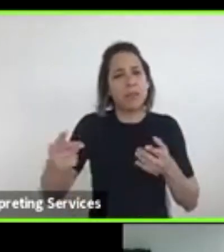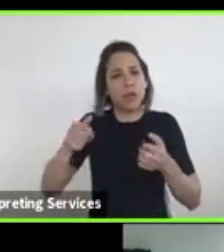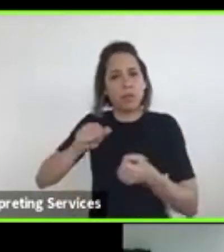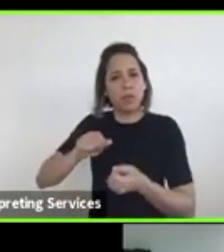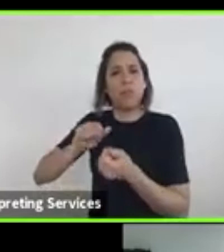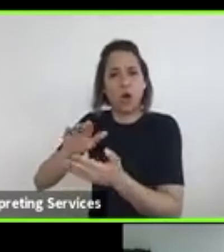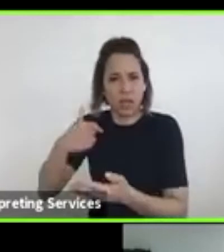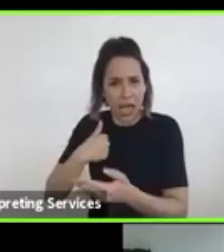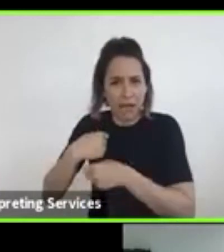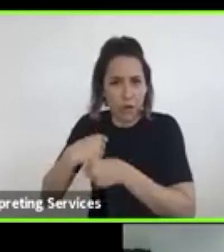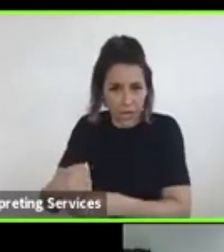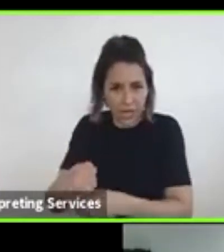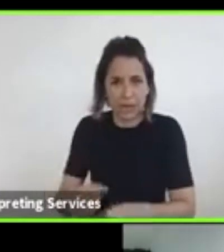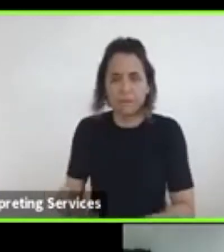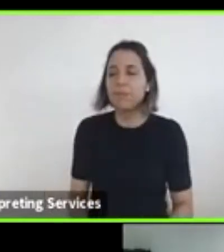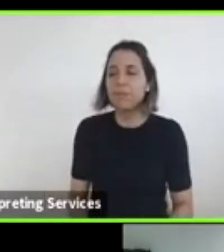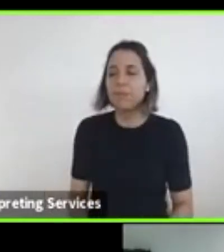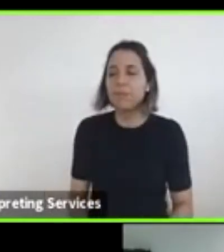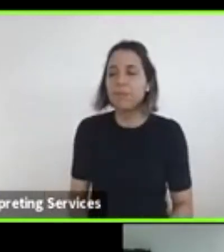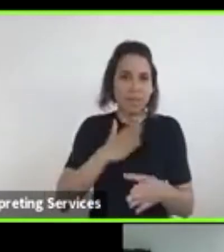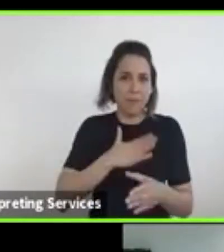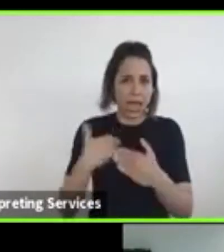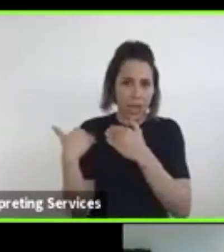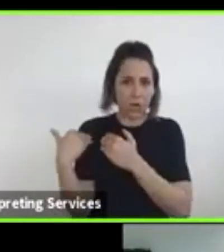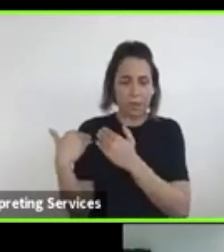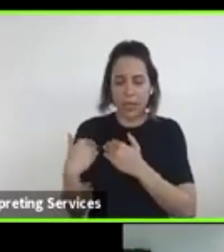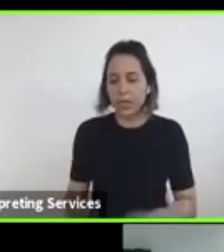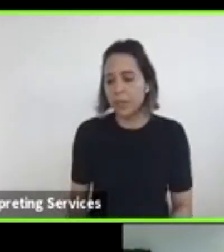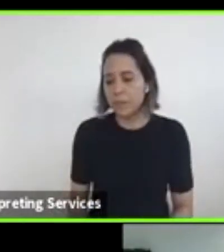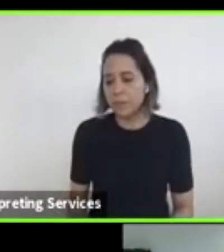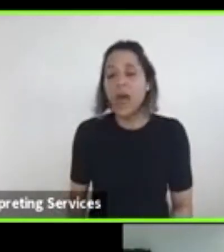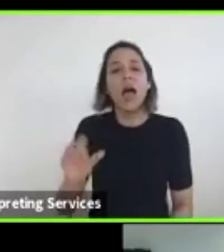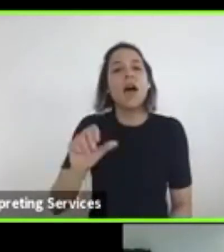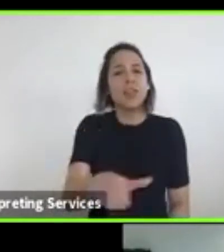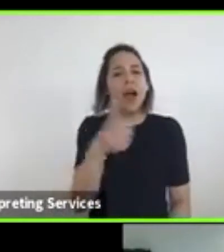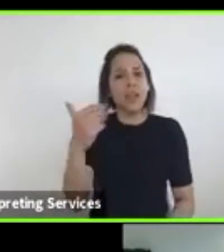IMPORTANT, TO ME, IN THE WORK, IS -- -- AND I MENTION ALL OF THESE THINGS BECAUSE